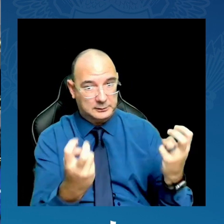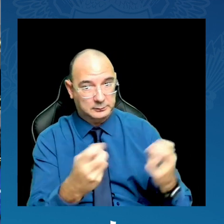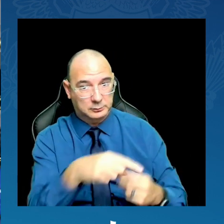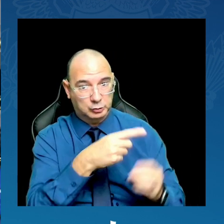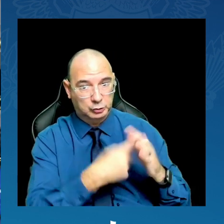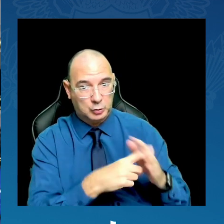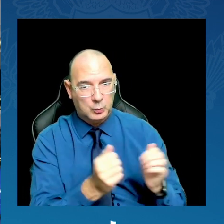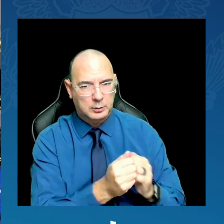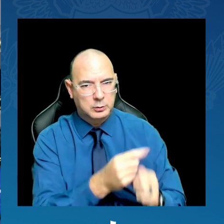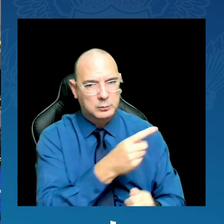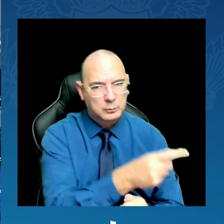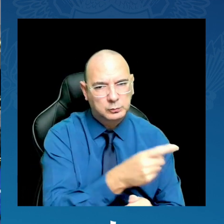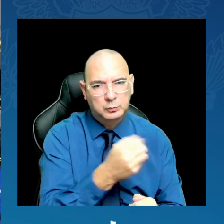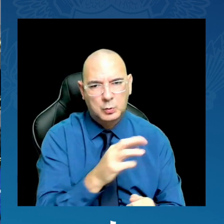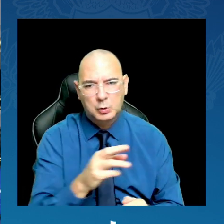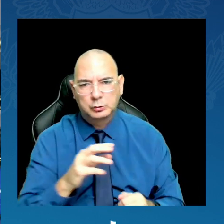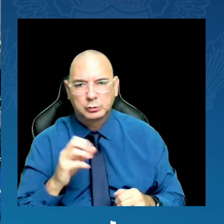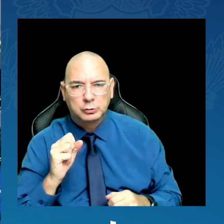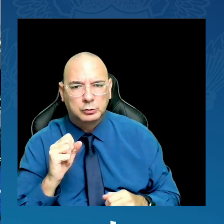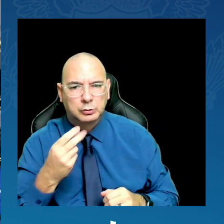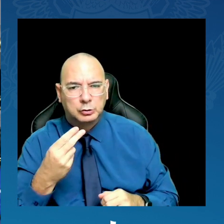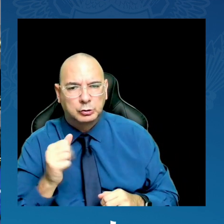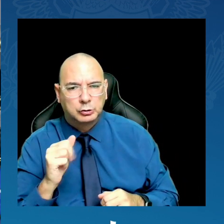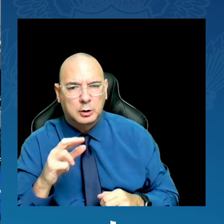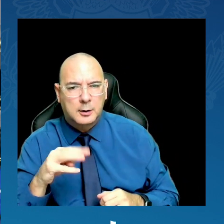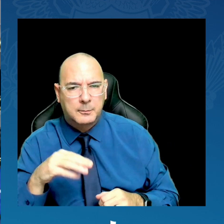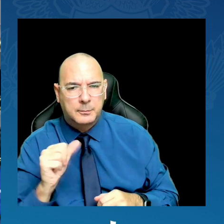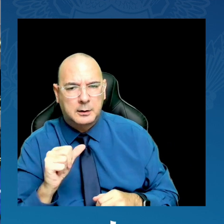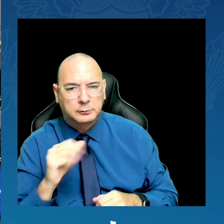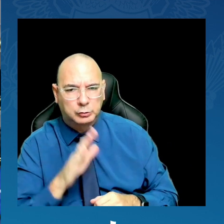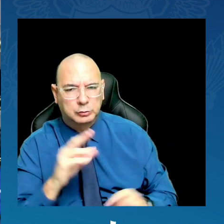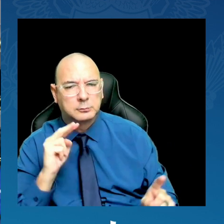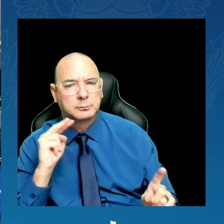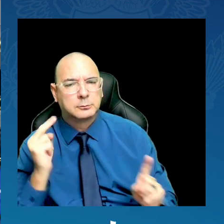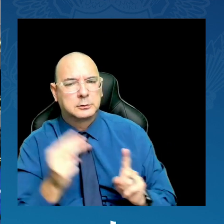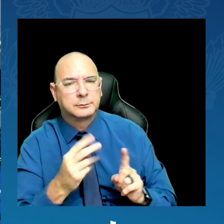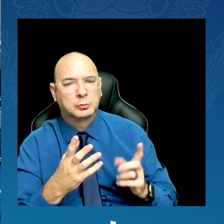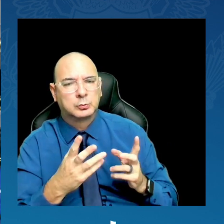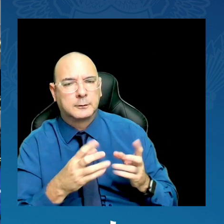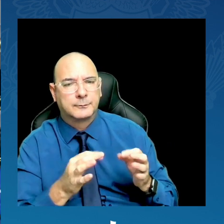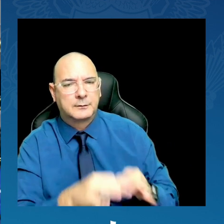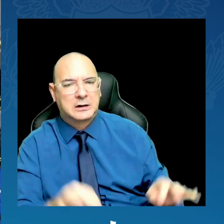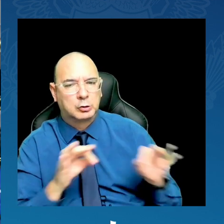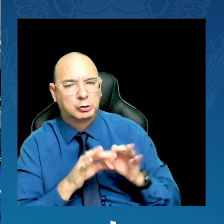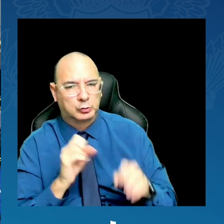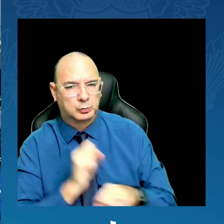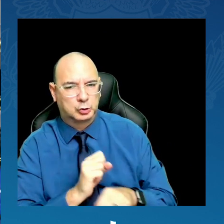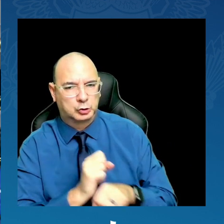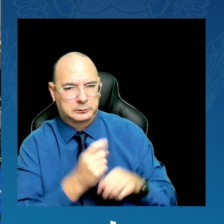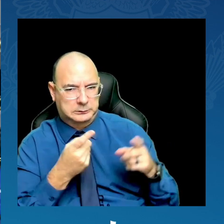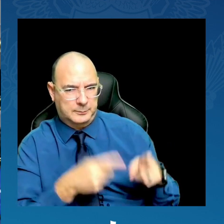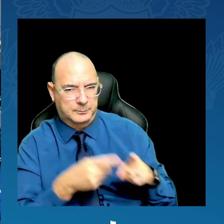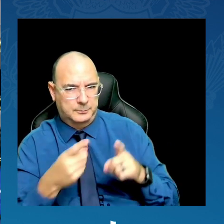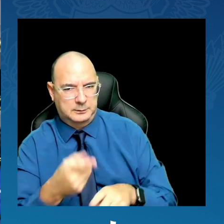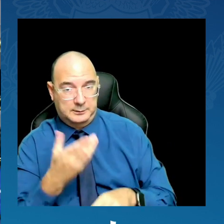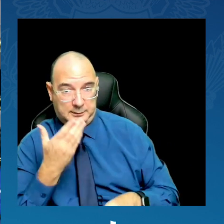what is your perspective on the value of the work that is happening there and in particular the research